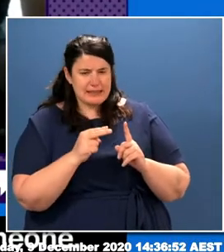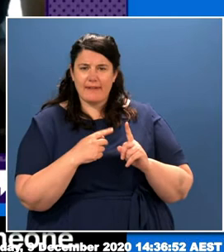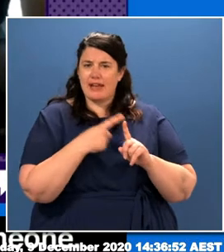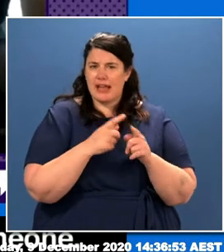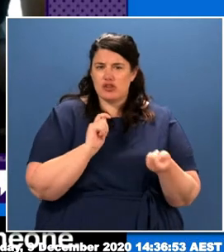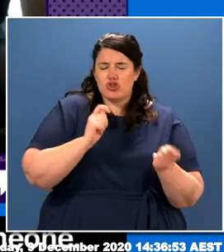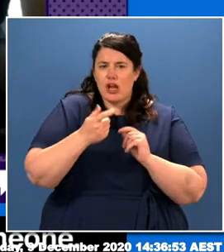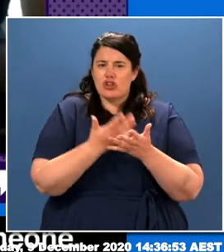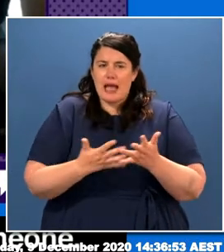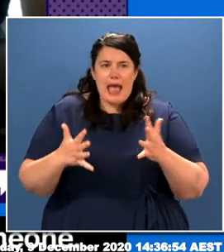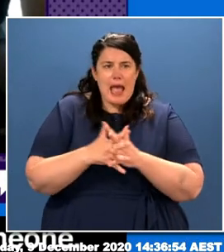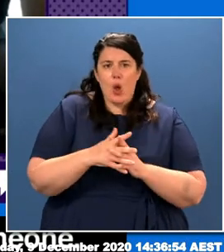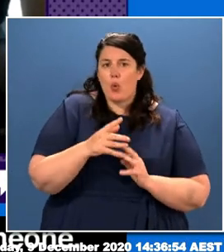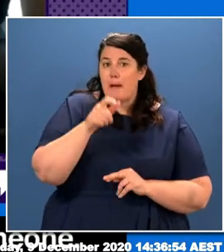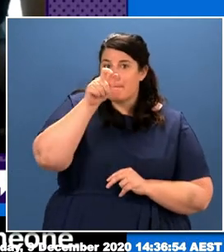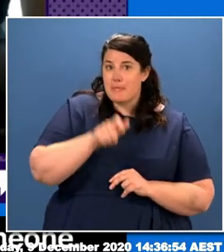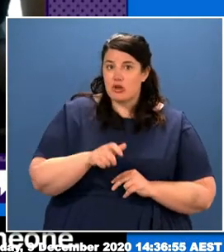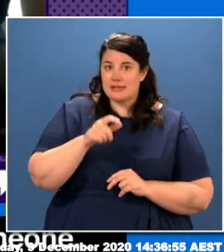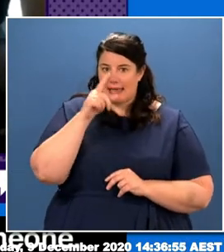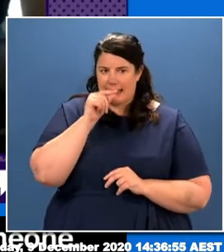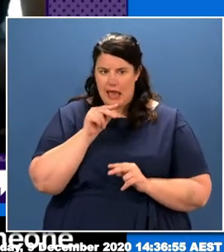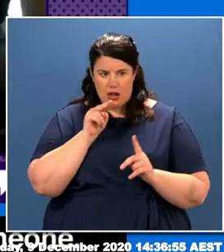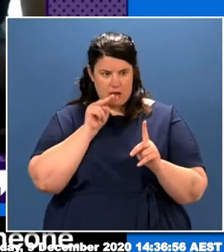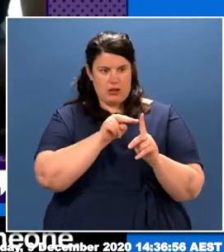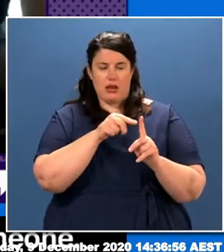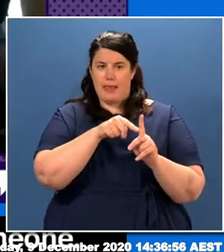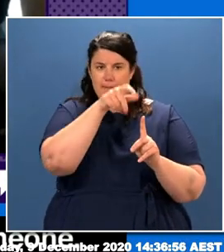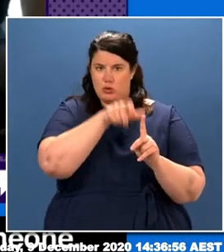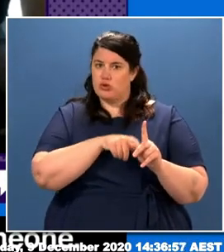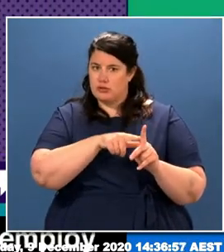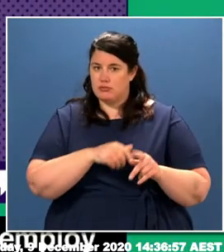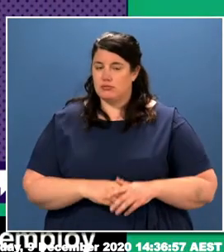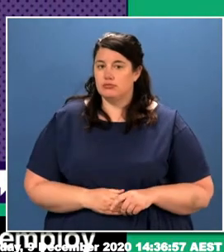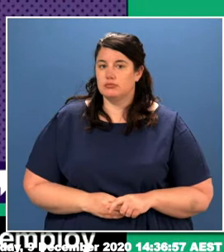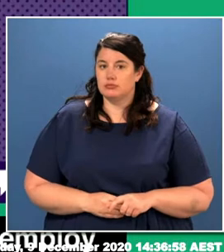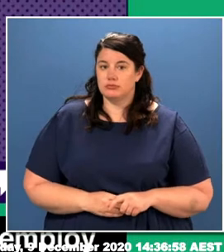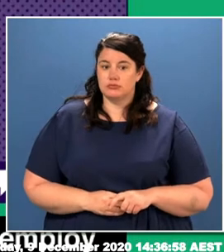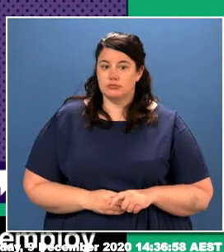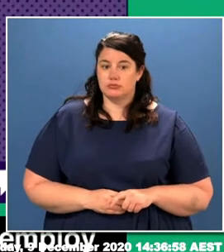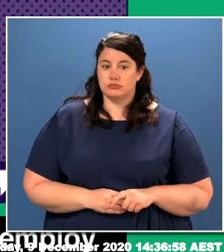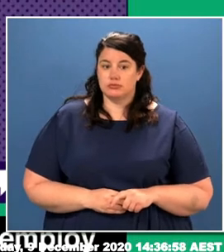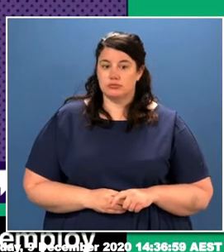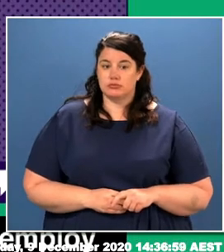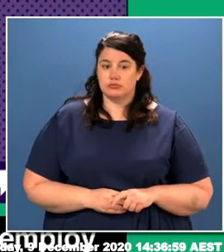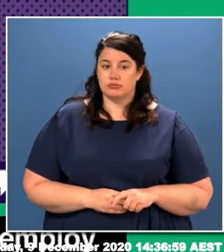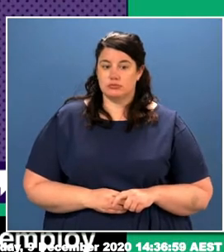how someone can perceive someone. It will allow them to go from "Oh we should probably employ